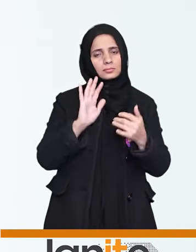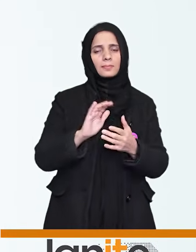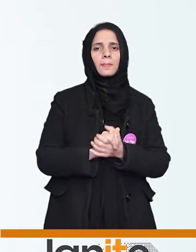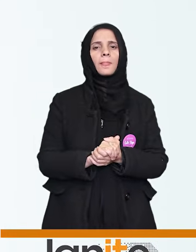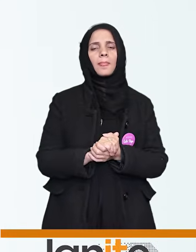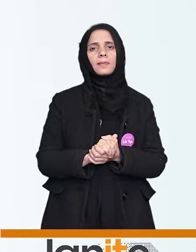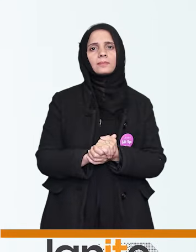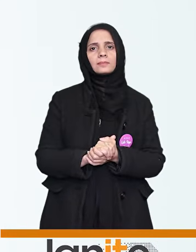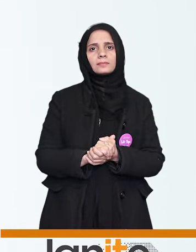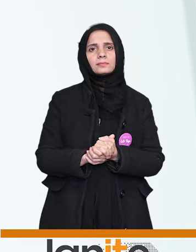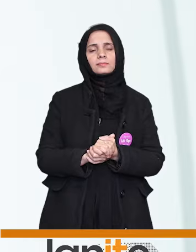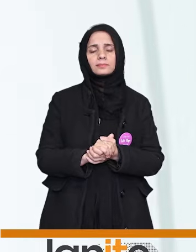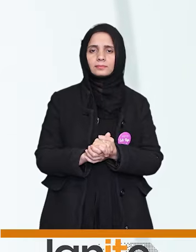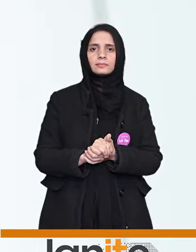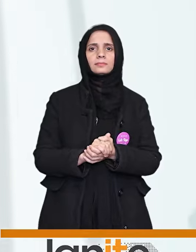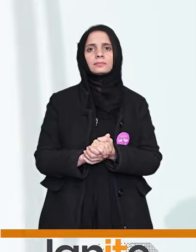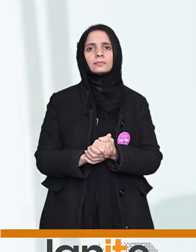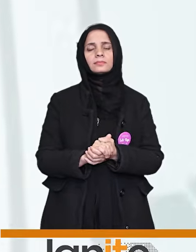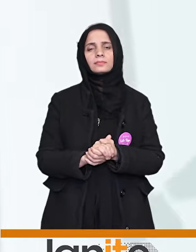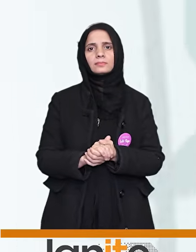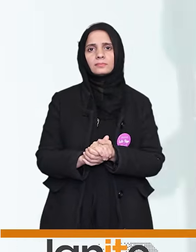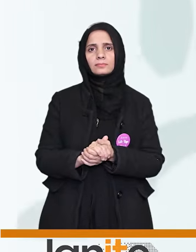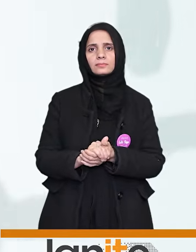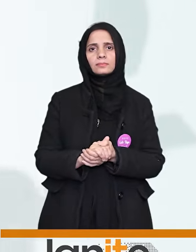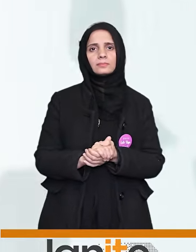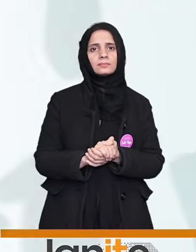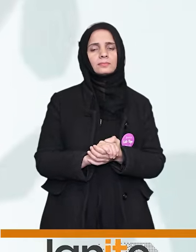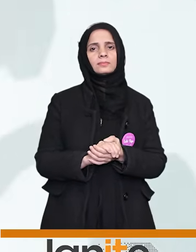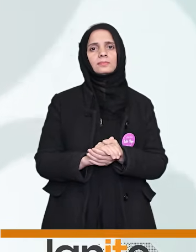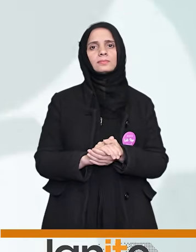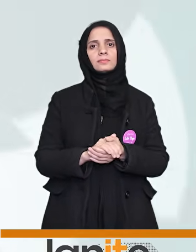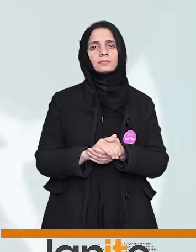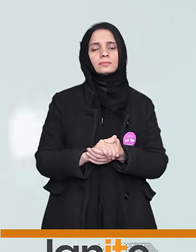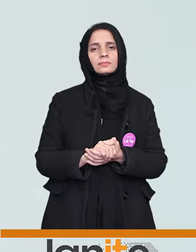It's a cascading style sheet which is used to decor the websites.